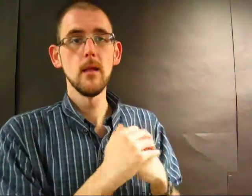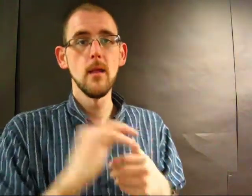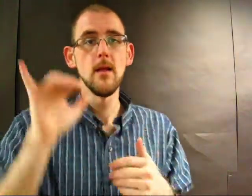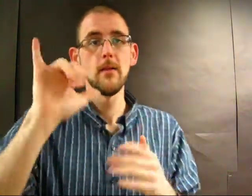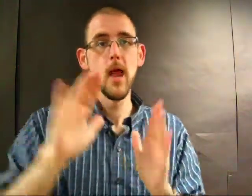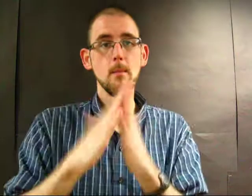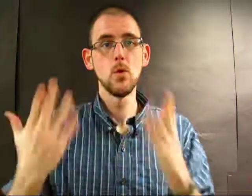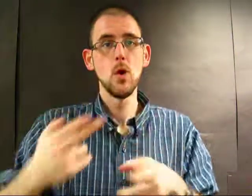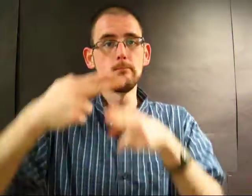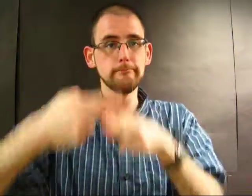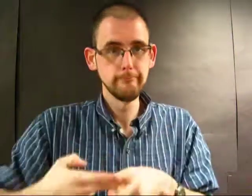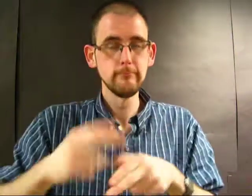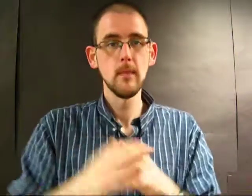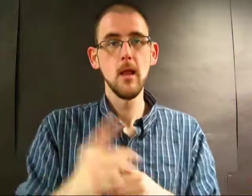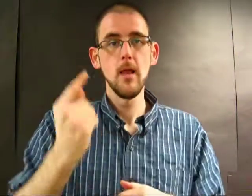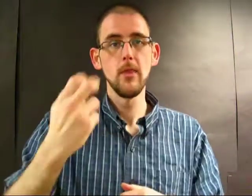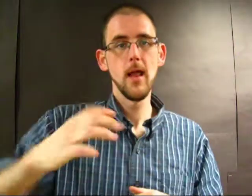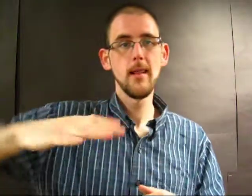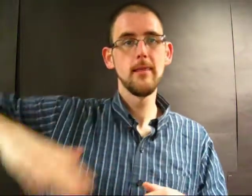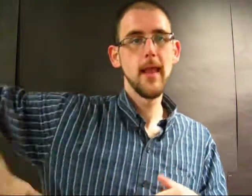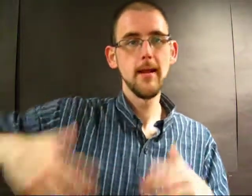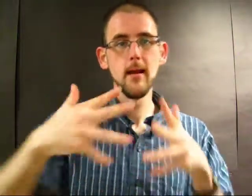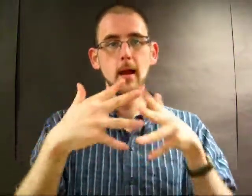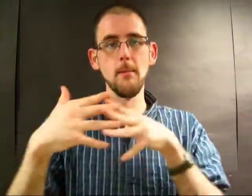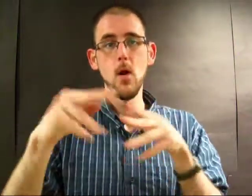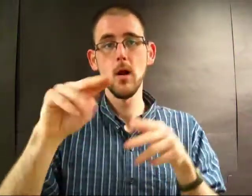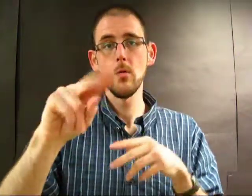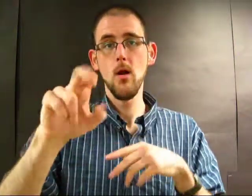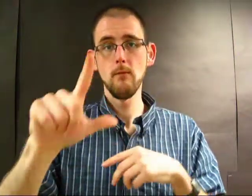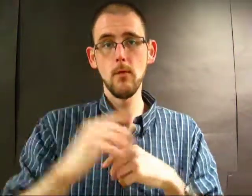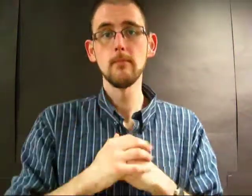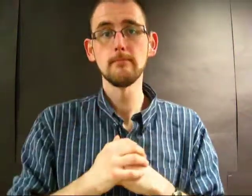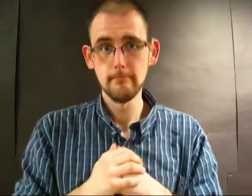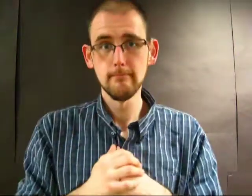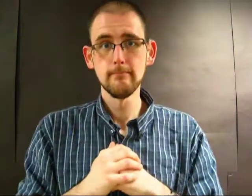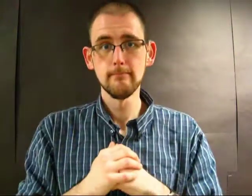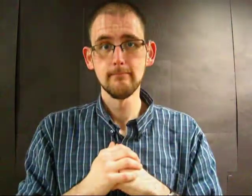This book is called "The Late American Novel."